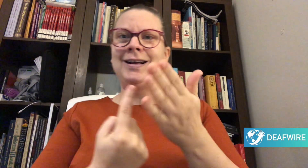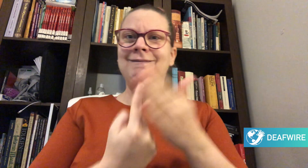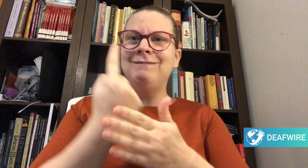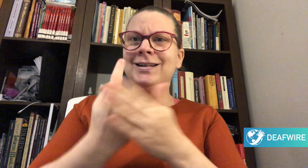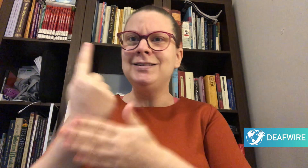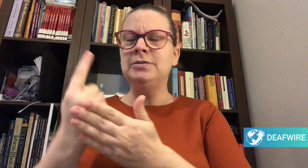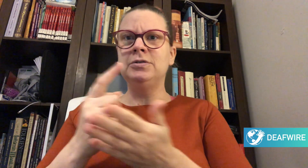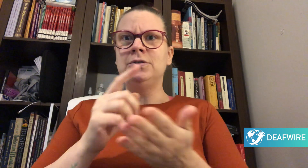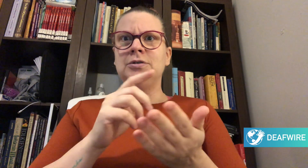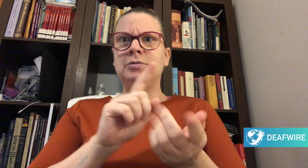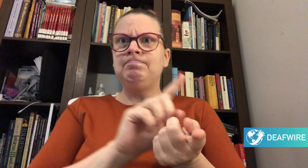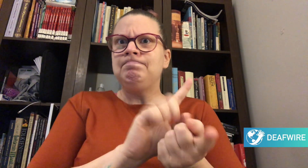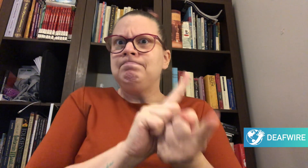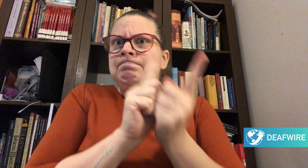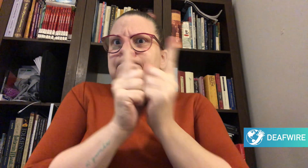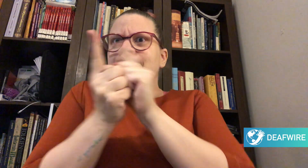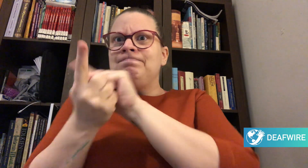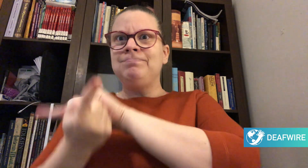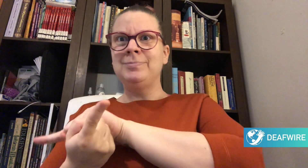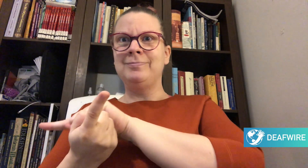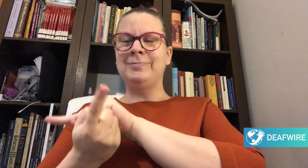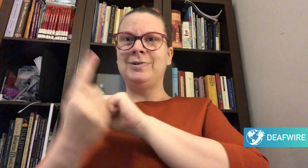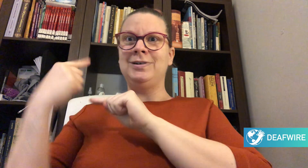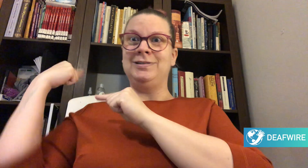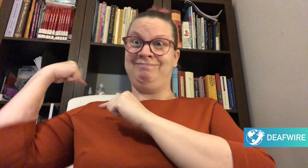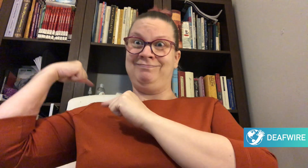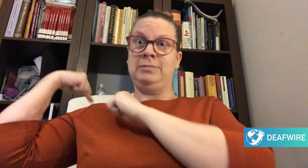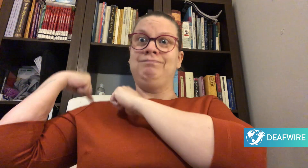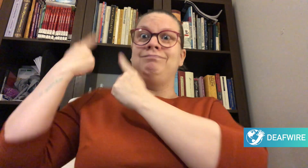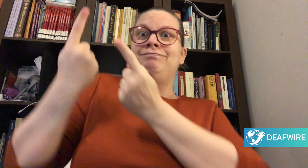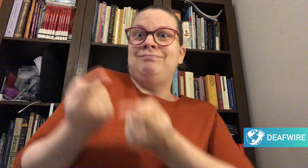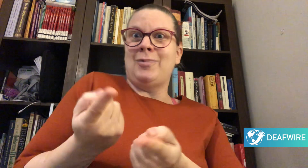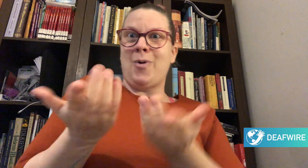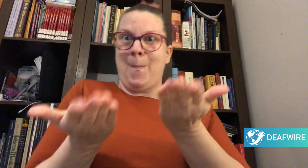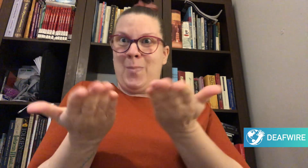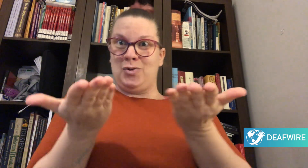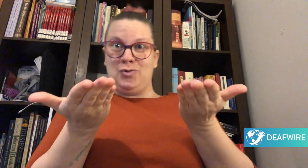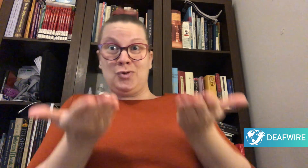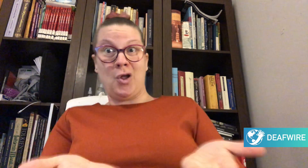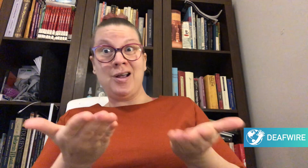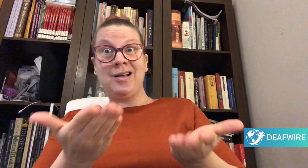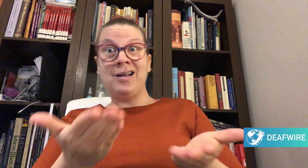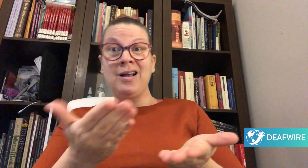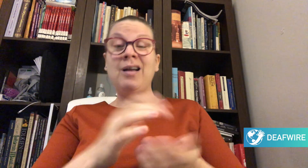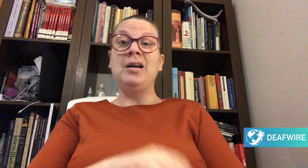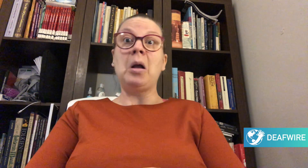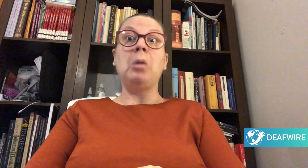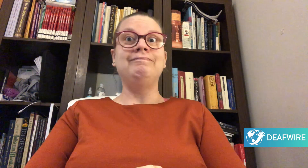events have changed? In the past, Deaf clubs often helped